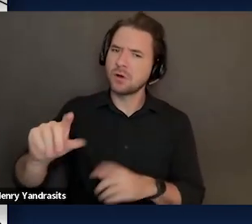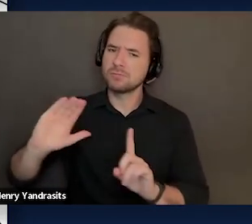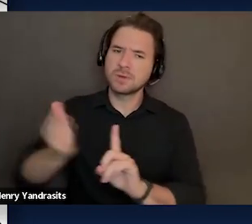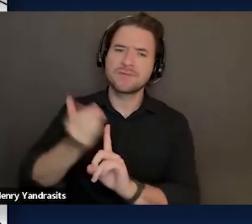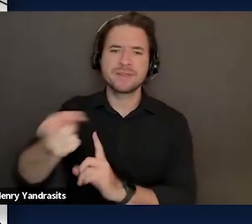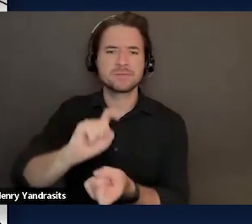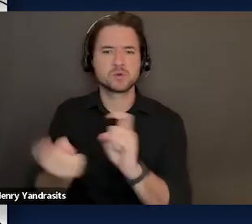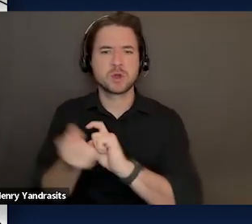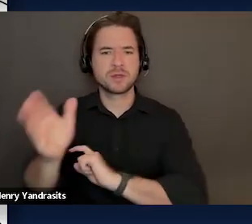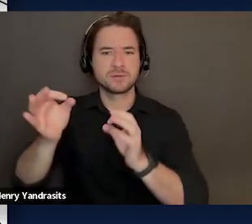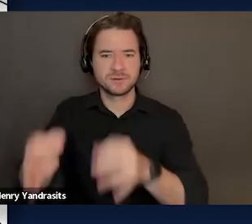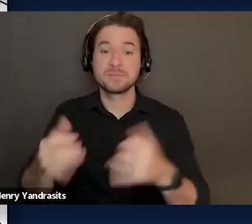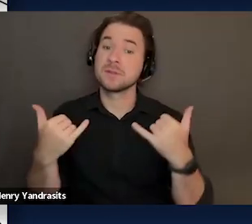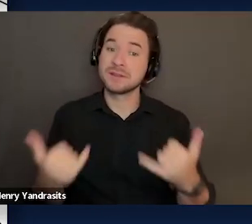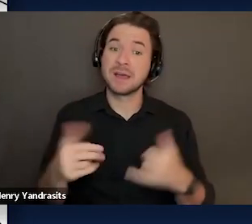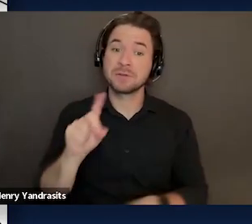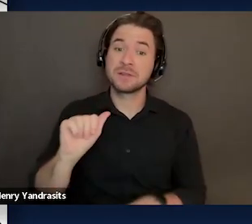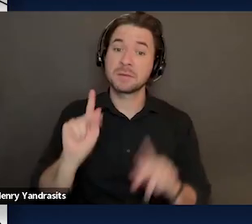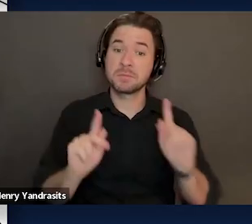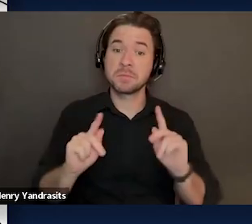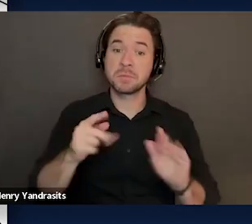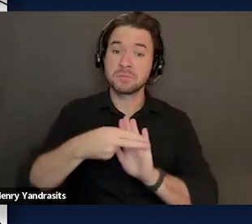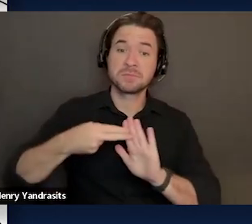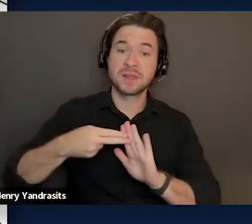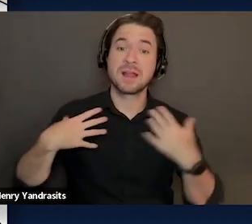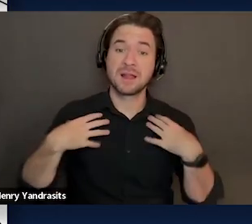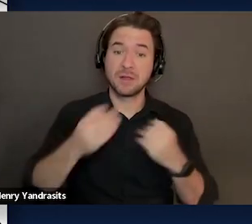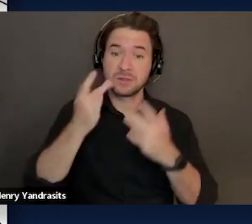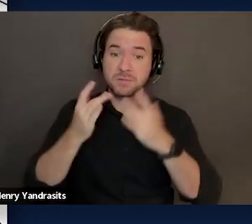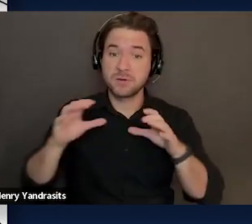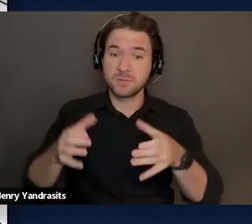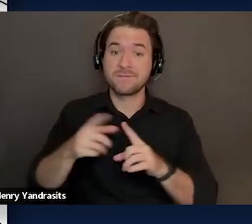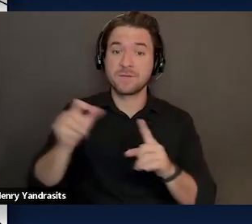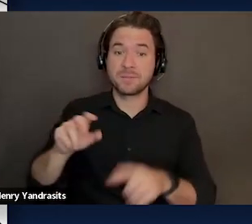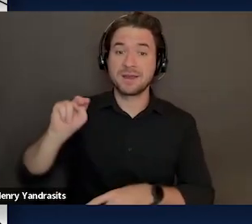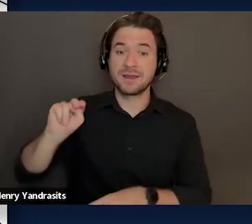So disabled people are considered a health disparity population by NIMHD.